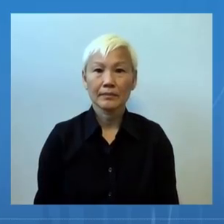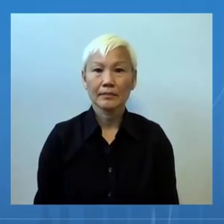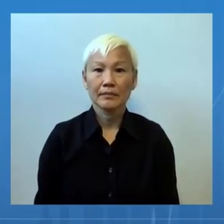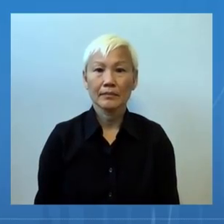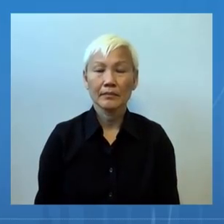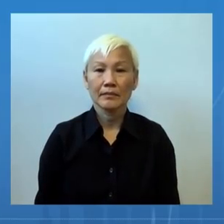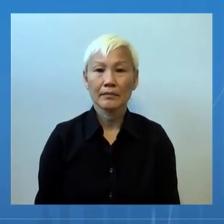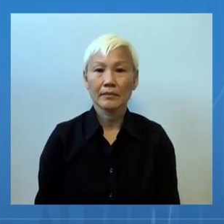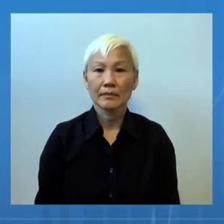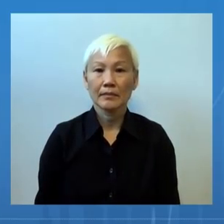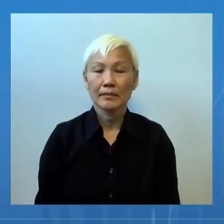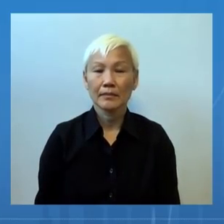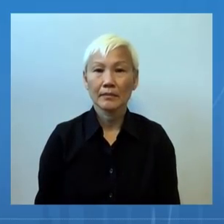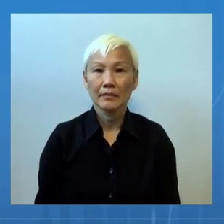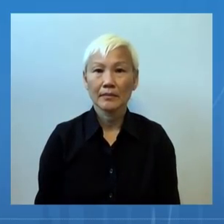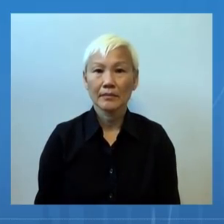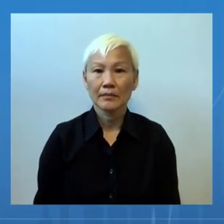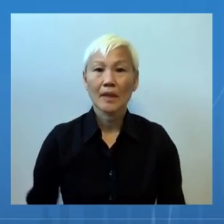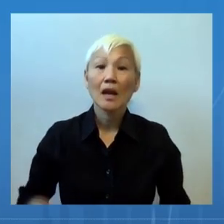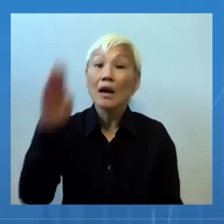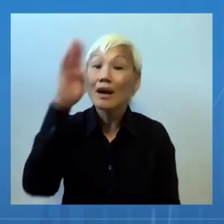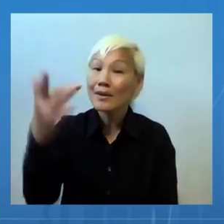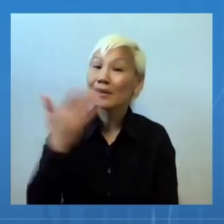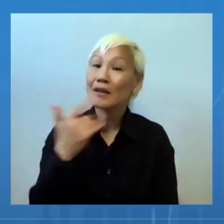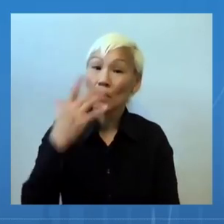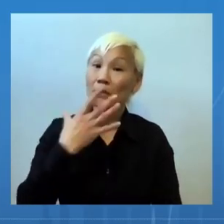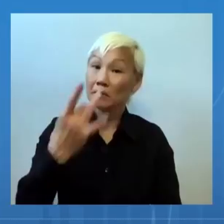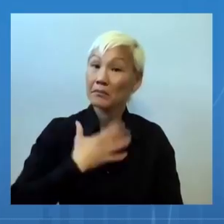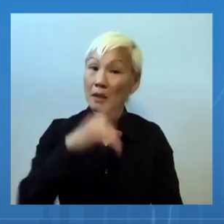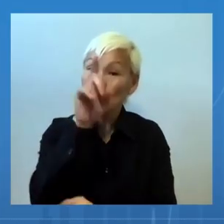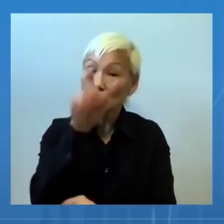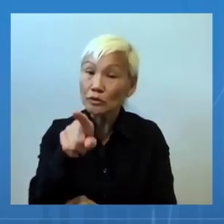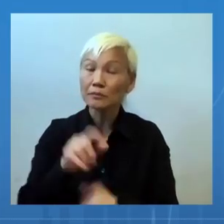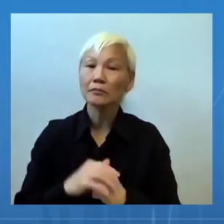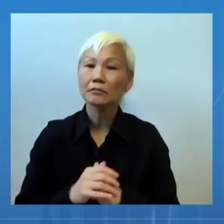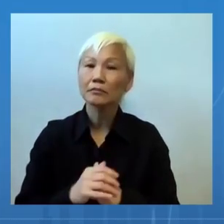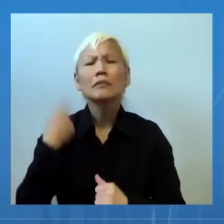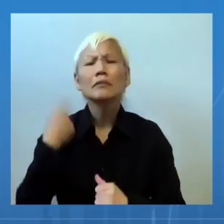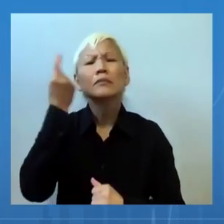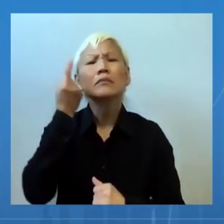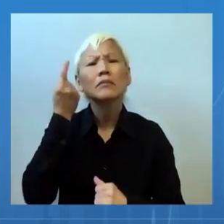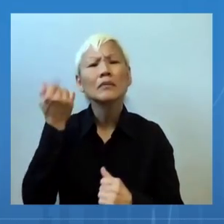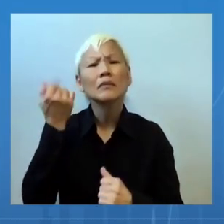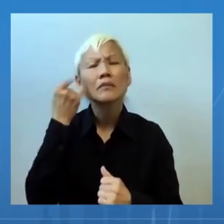The Press: Hi, thank you so much for taking my question. I was wondering if you could talk a little bit about the impact of the news on --